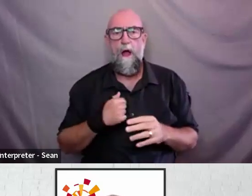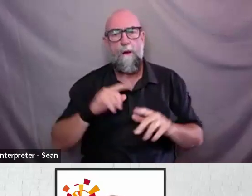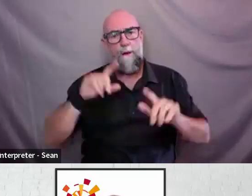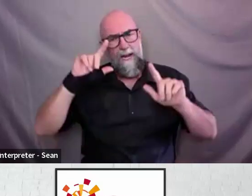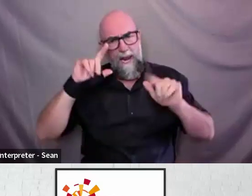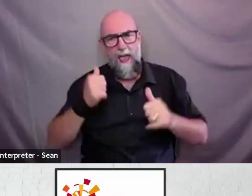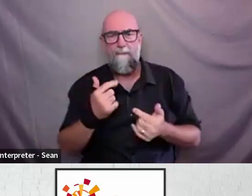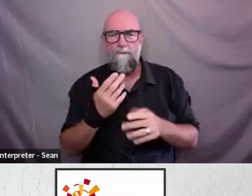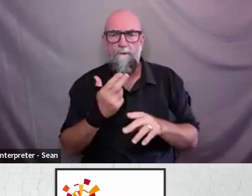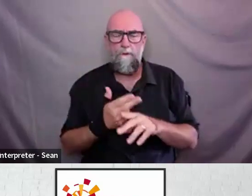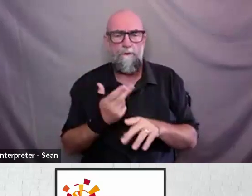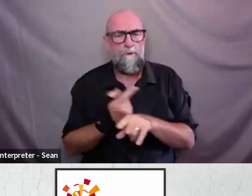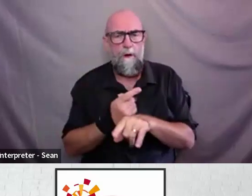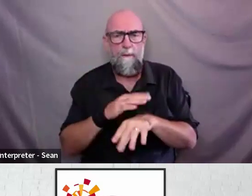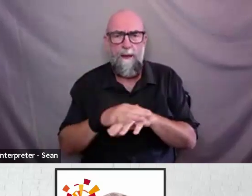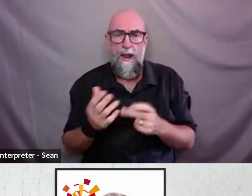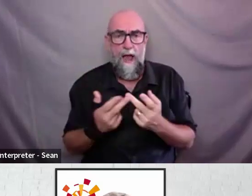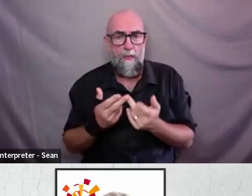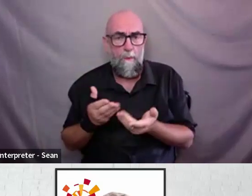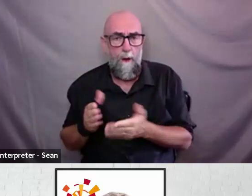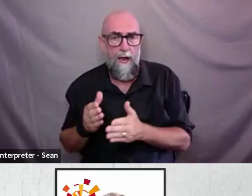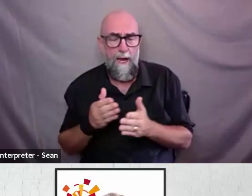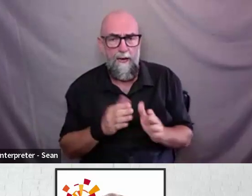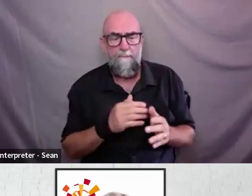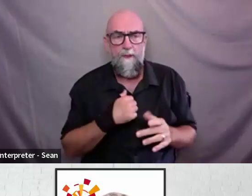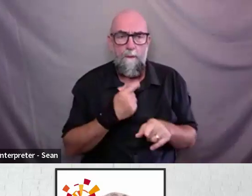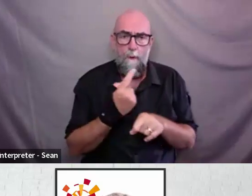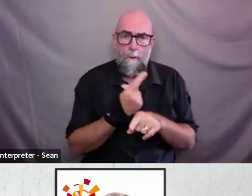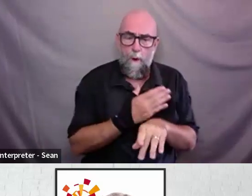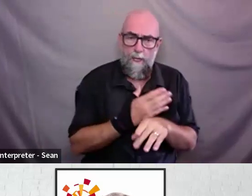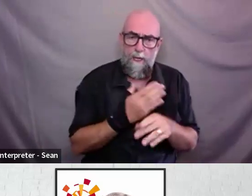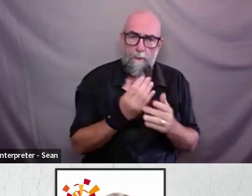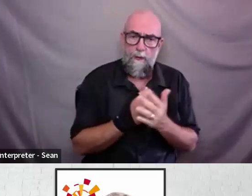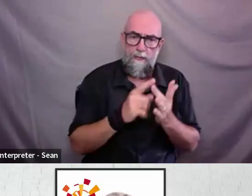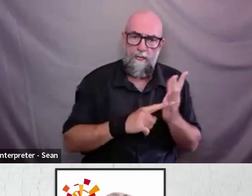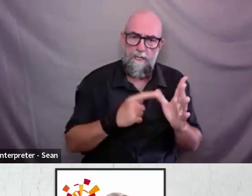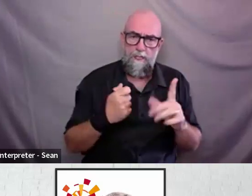work with Jason bomb a First Nations man based on the Kulin Nation in Melbourne,